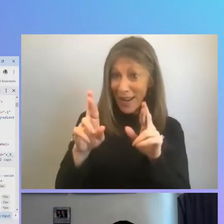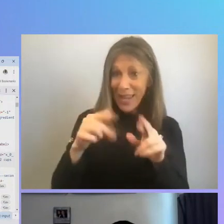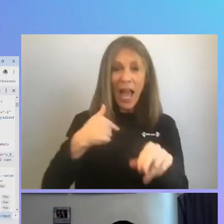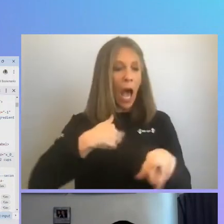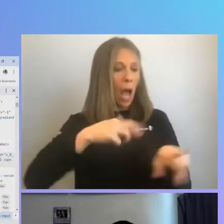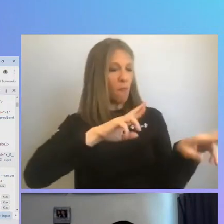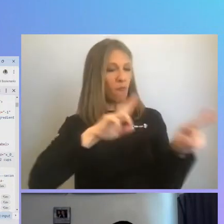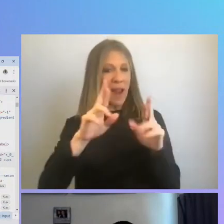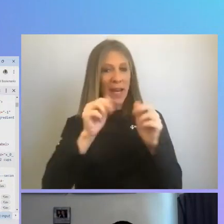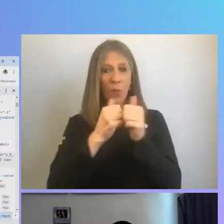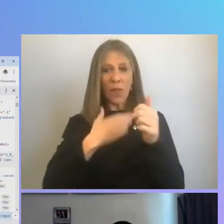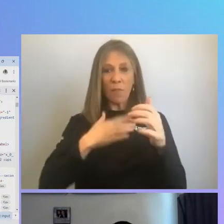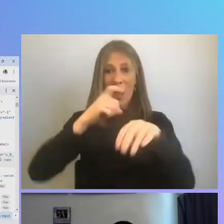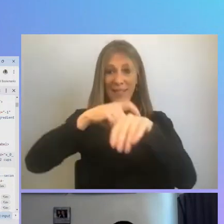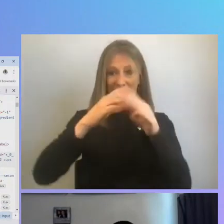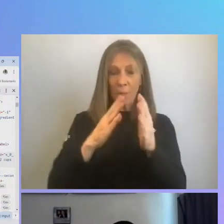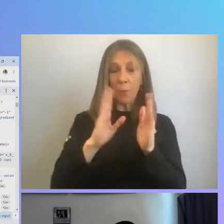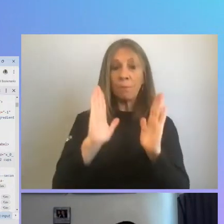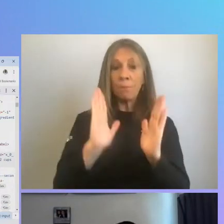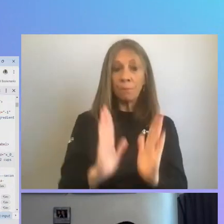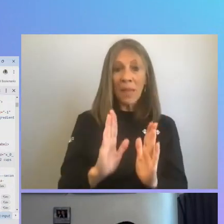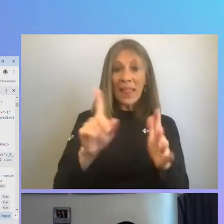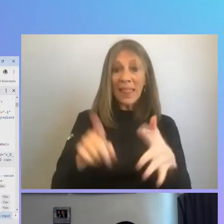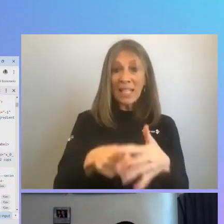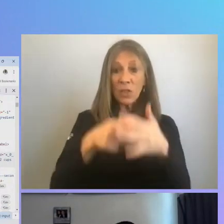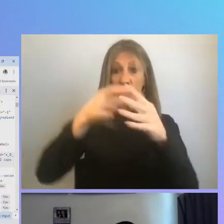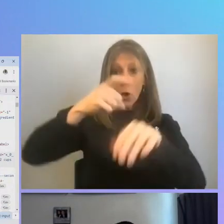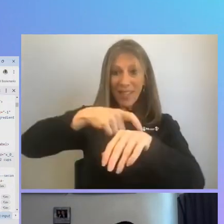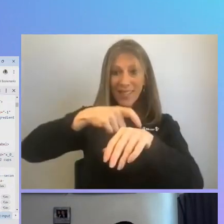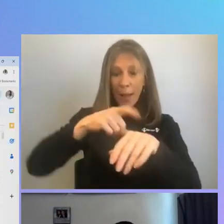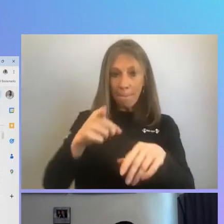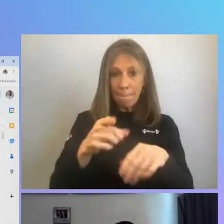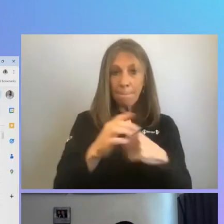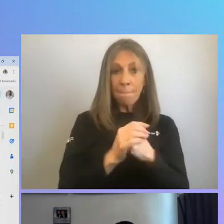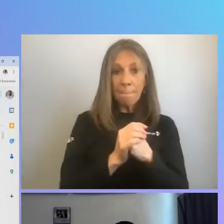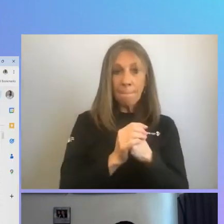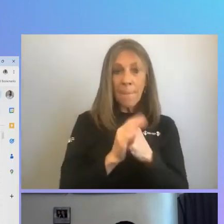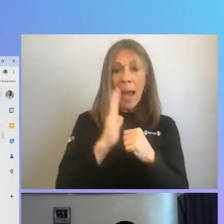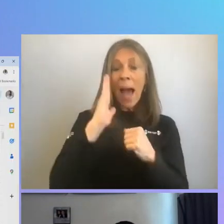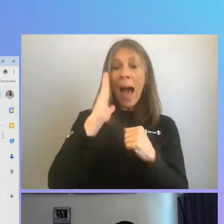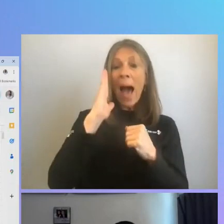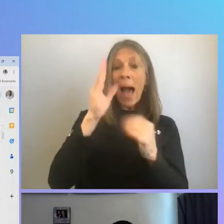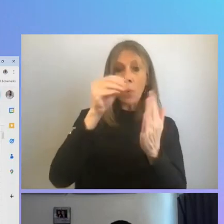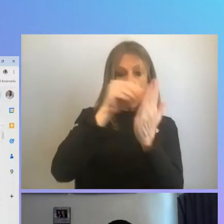timer and I am going to record these issues in an Excel sheet.